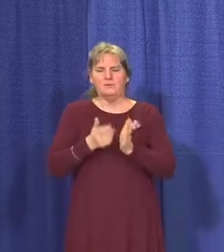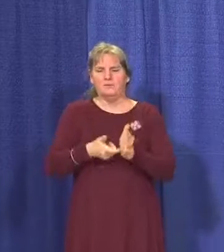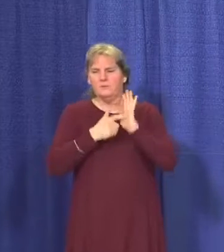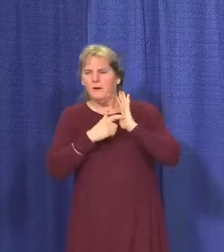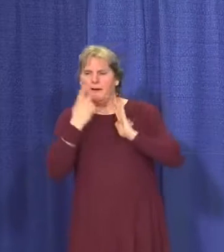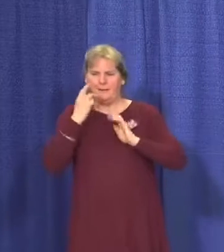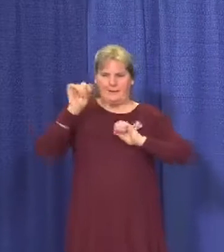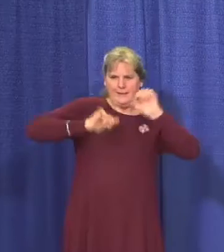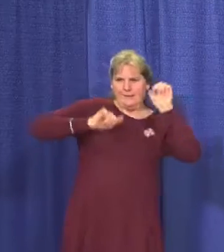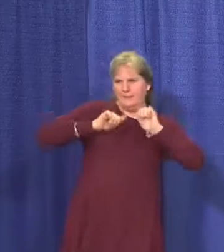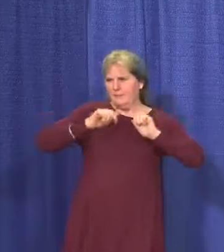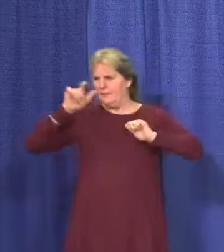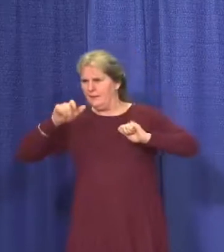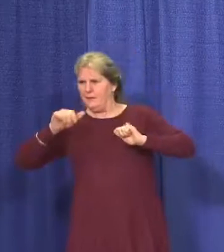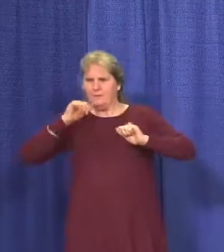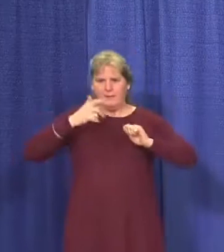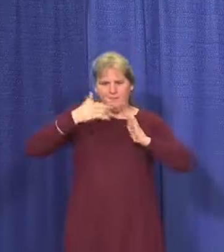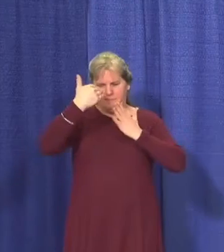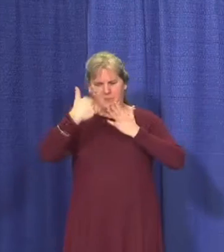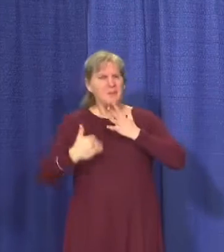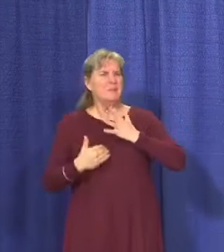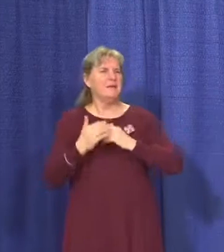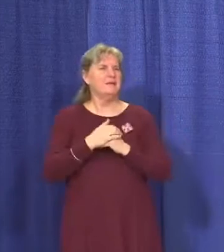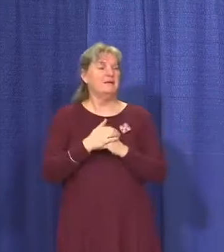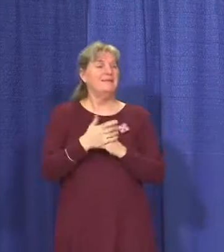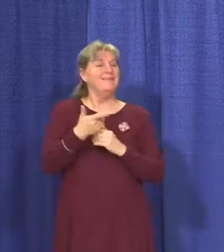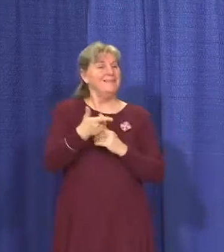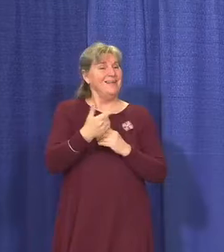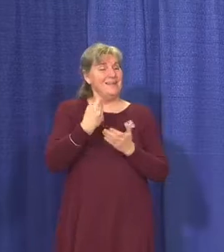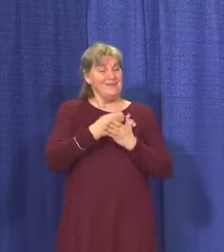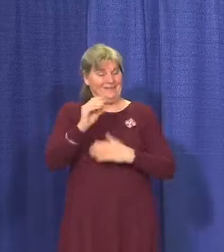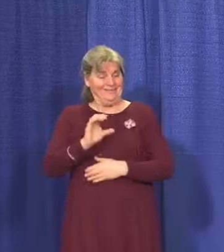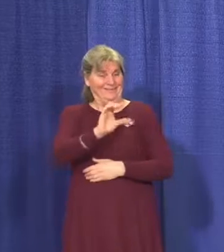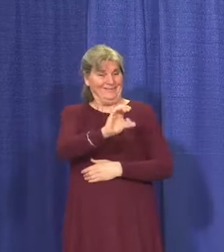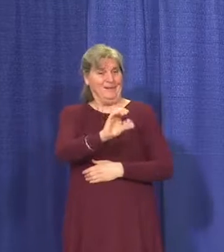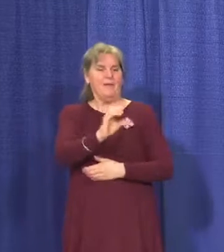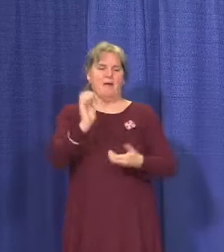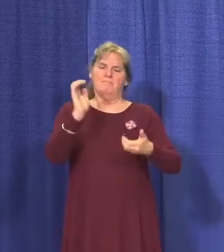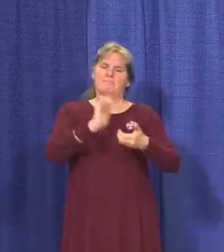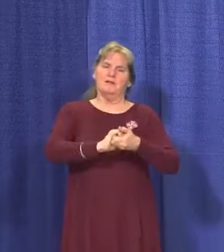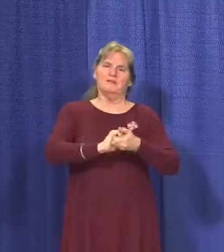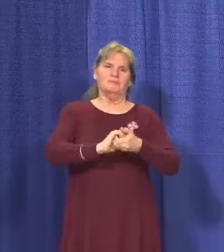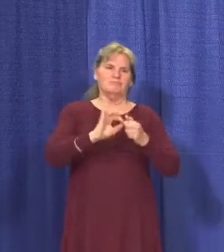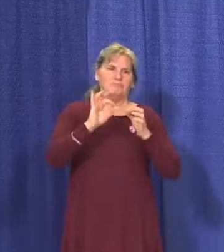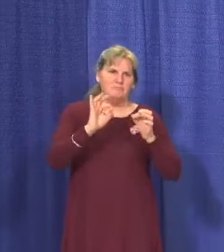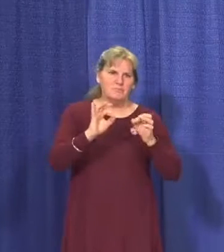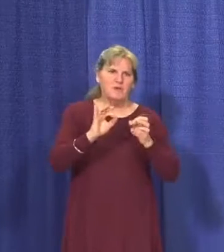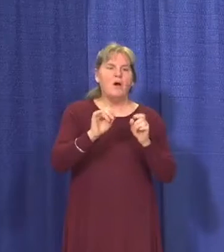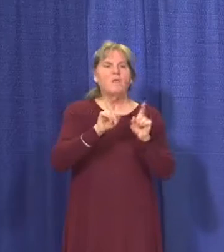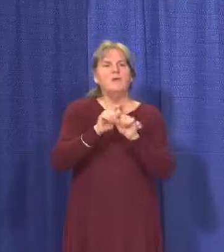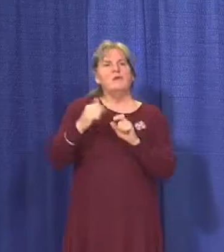assessments. This funding is an excellent example of partnership in action with Canada mortgage and has